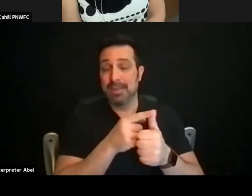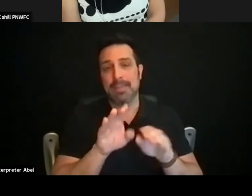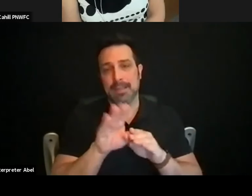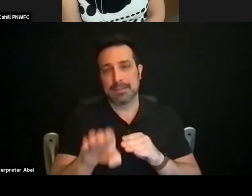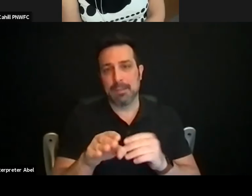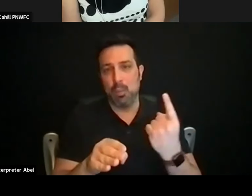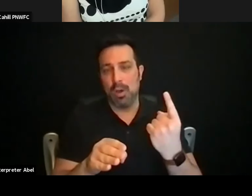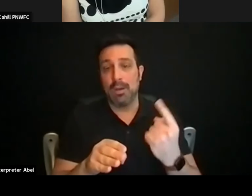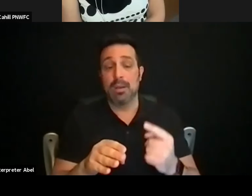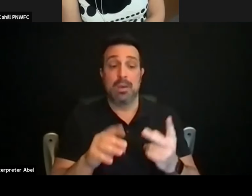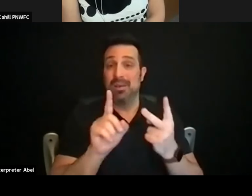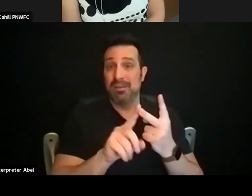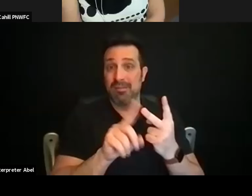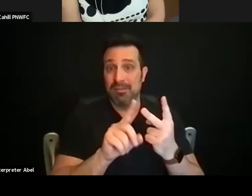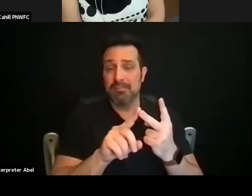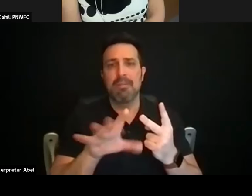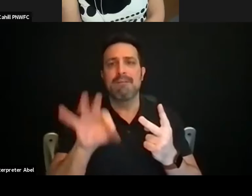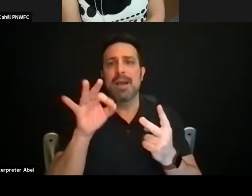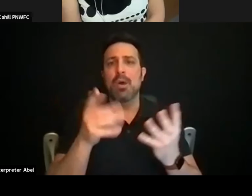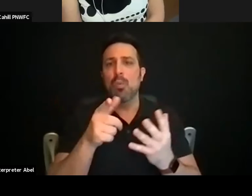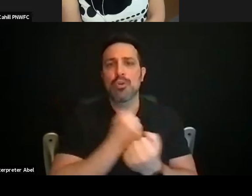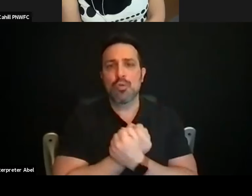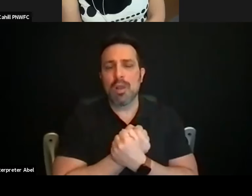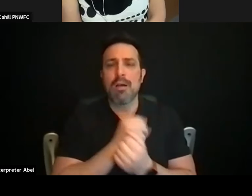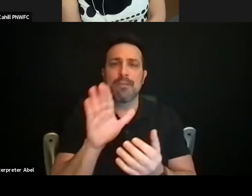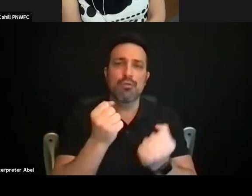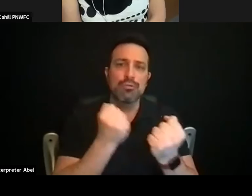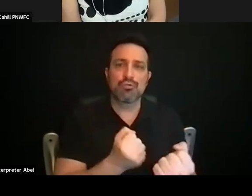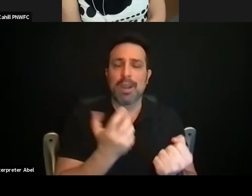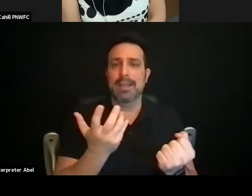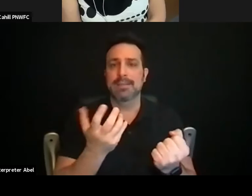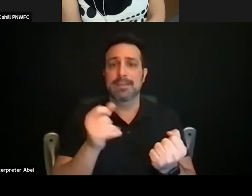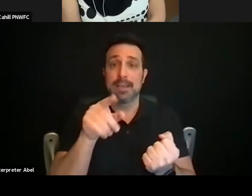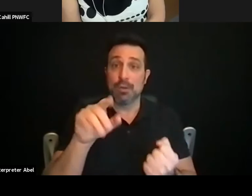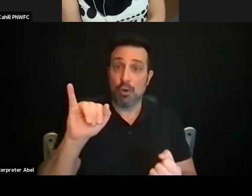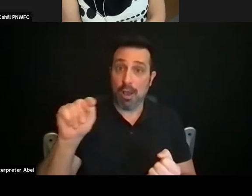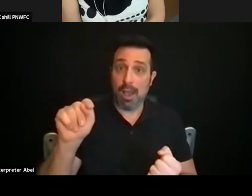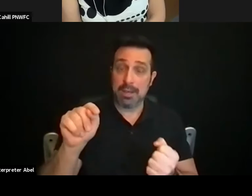try my best. If someone says what can I do? How can I help? Well, if you're trying